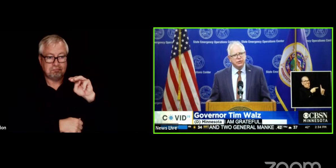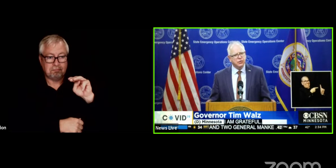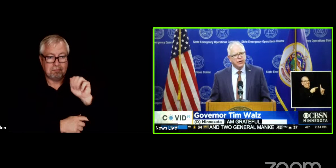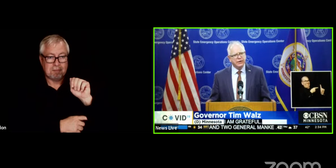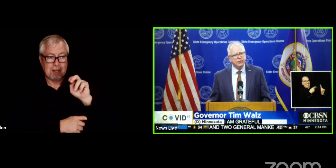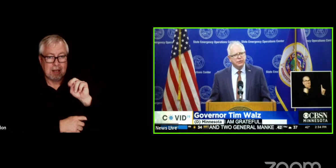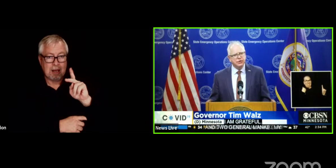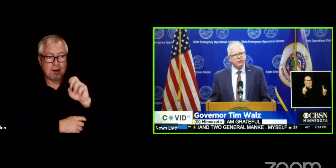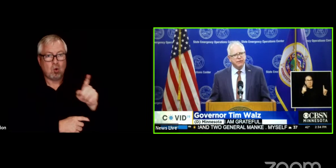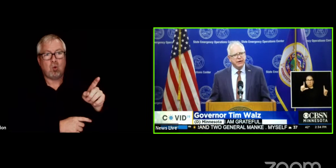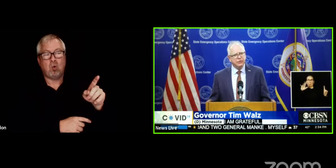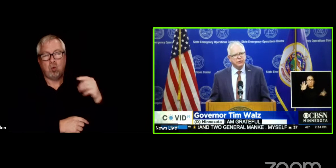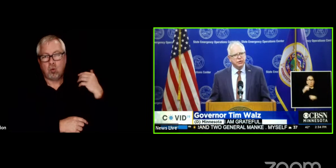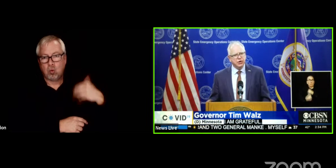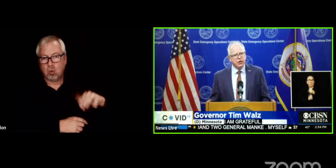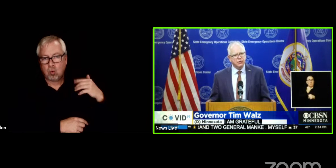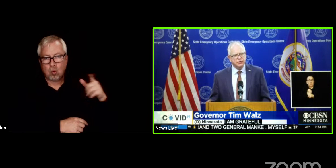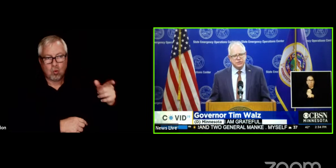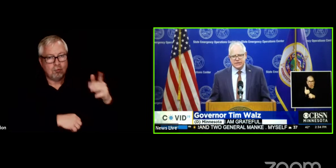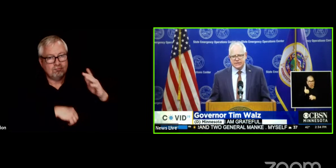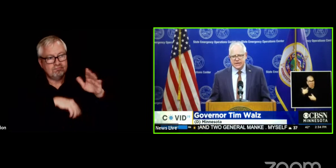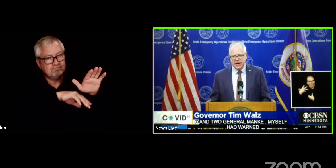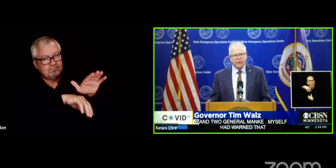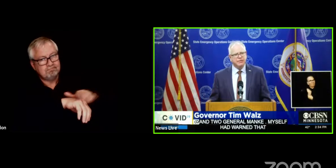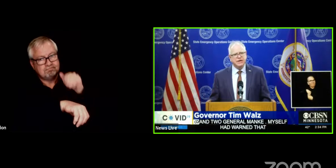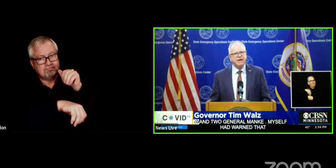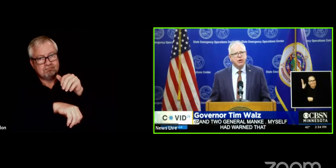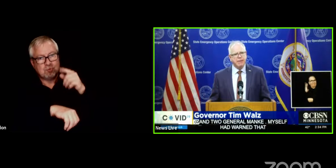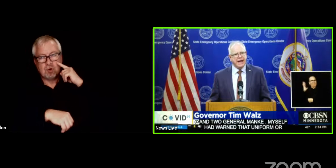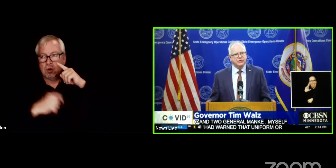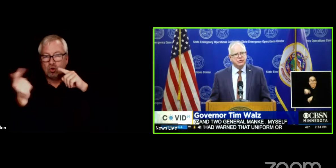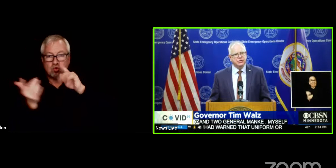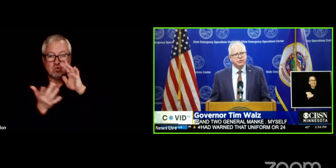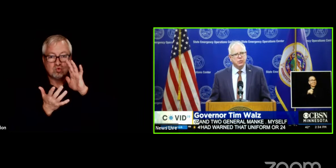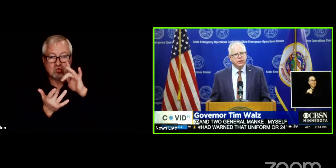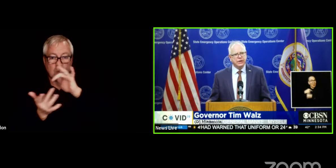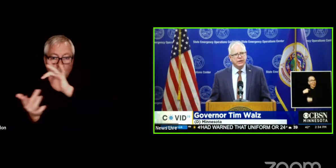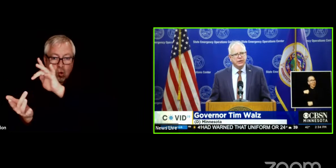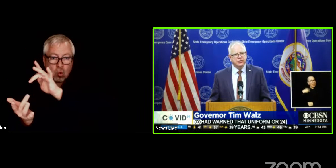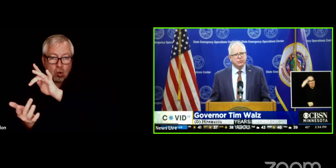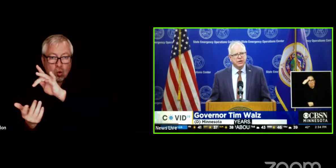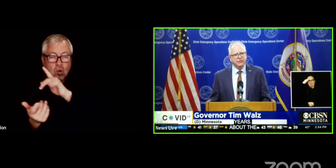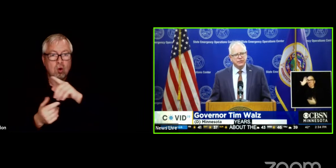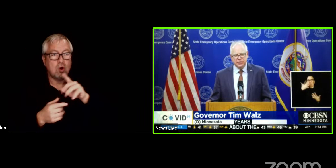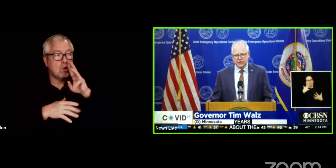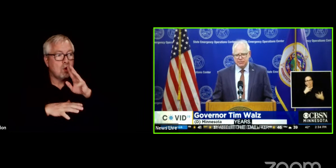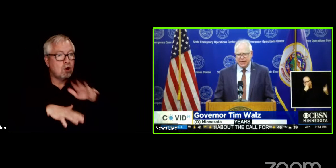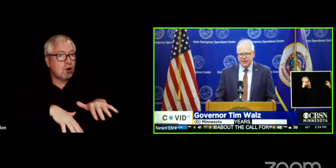TORNADO DUTY OR CALL OVERSEES, I WOULD HAVE NEVER IMAGINED WORKINGS IN A LONG-TERM CARE FACILITY BUT I THINK